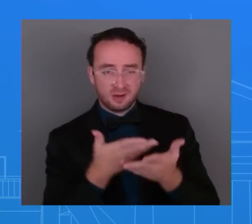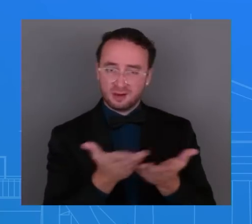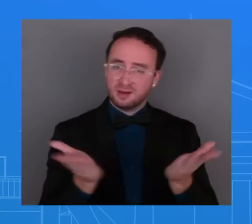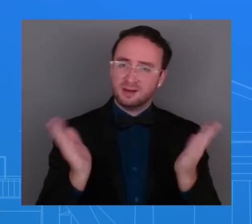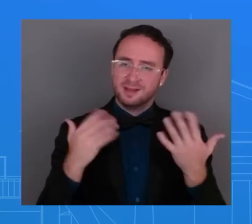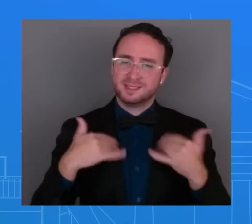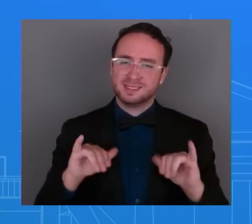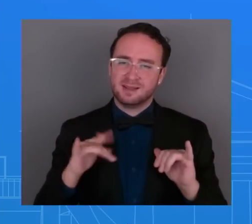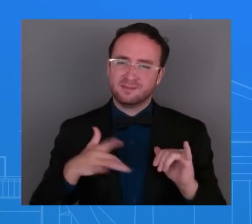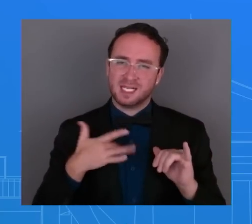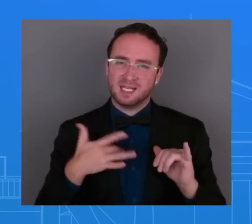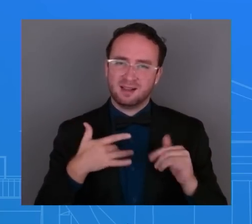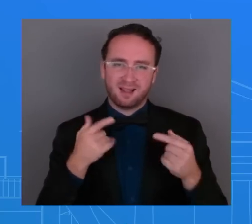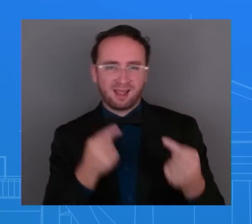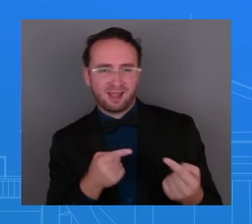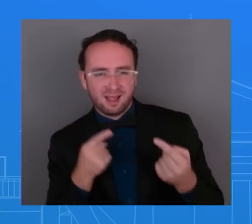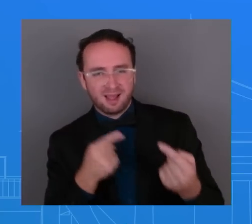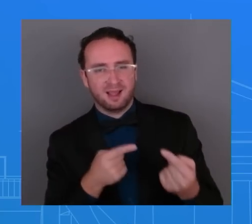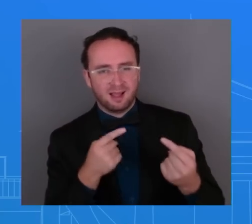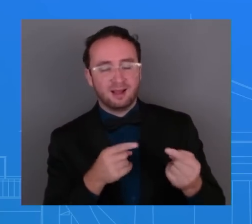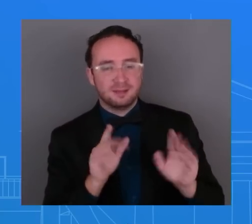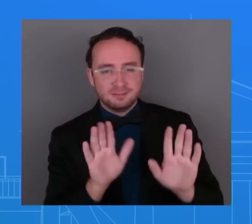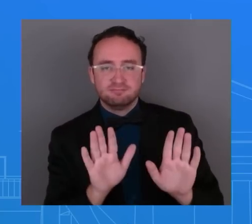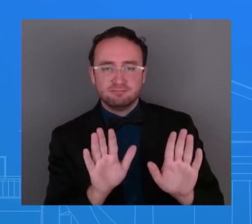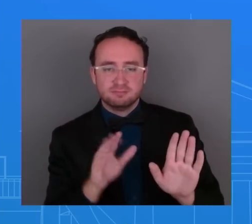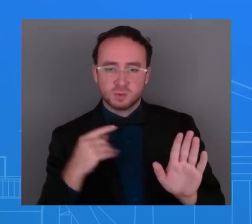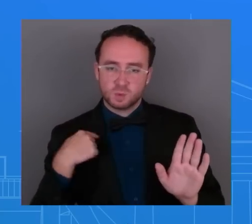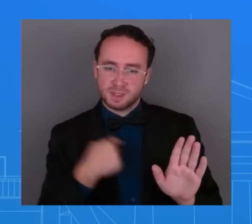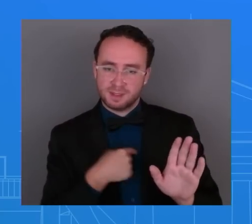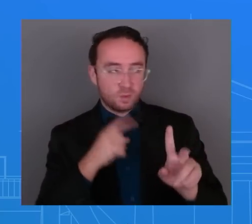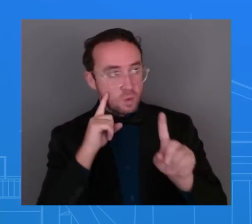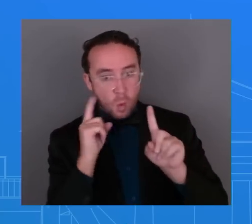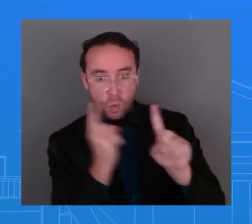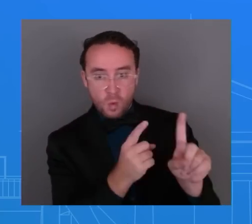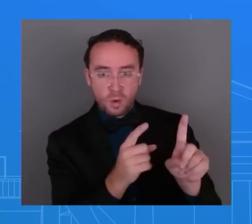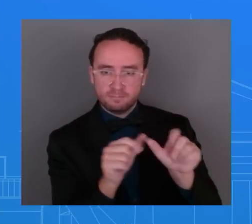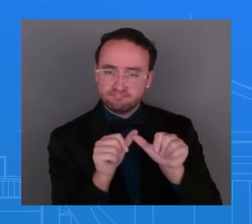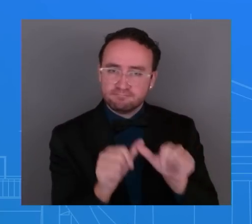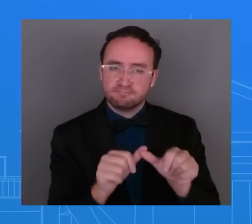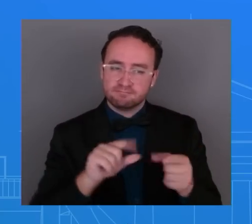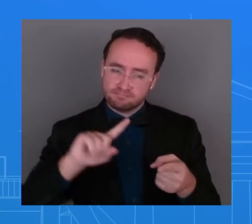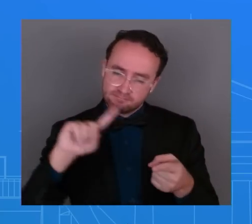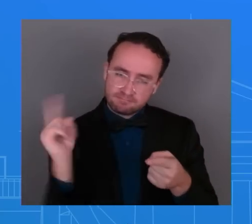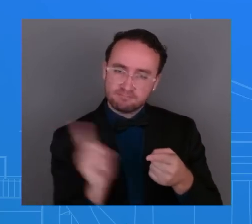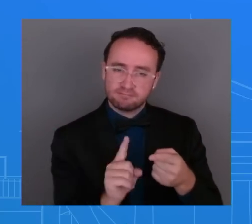I want to try one more time on the taxes -- Ms. Jean-Pierre: Yeah. The Press: -- on tips. So, why, then, have the president and vice president